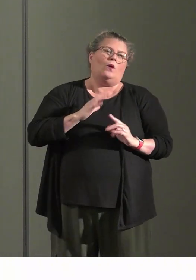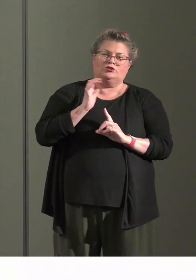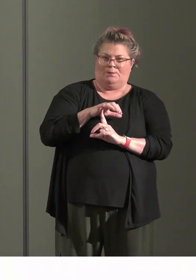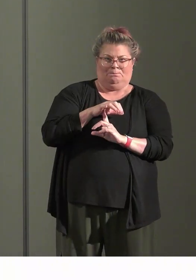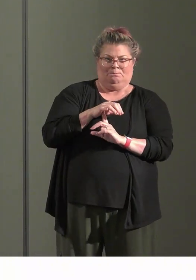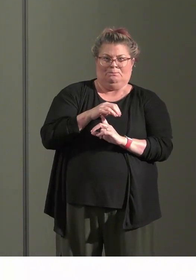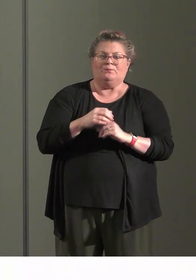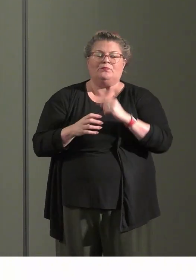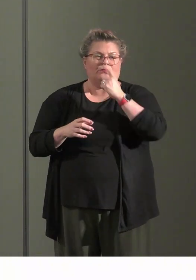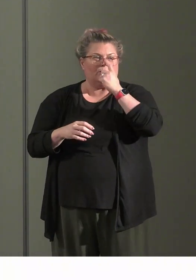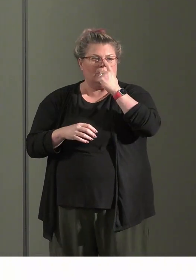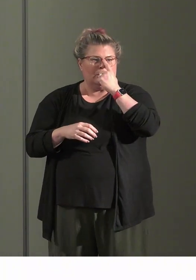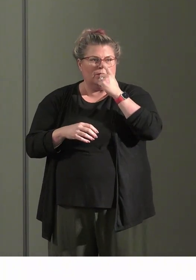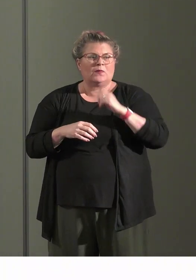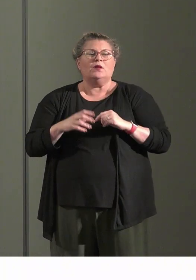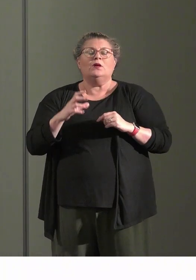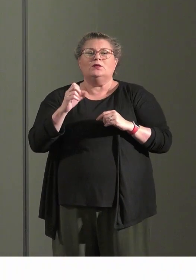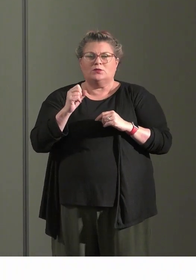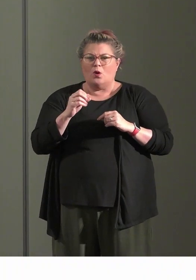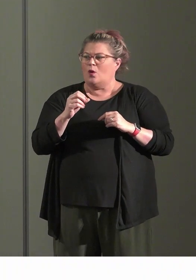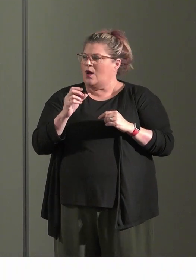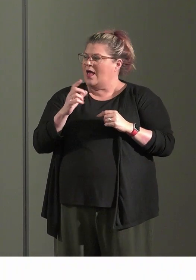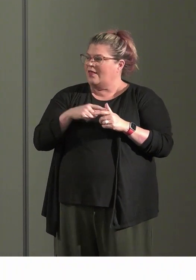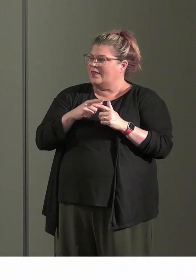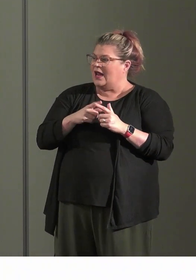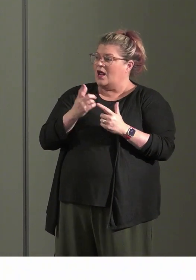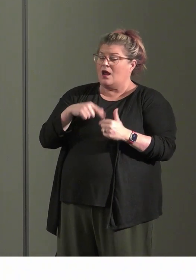And it comes to making everything accessible to People With Disabilities the